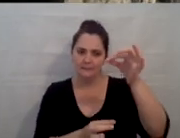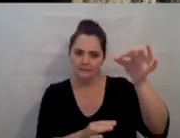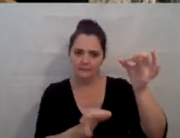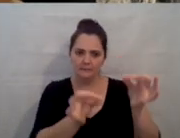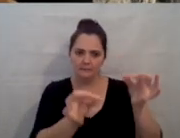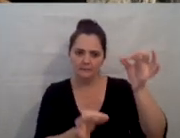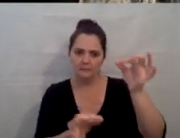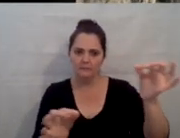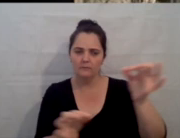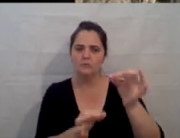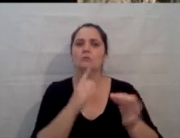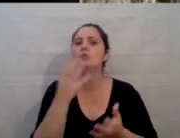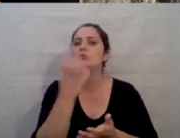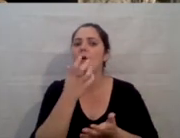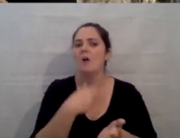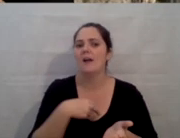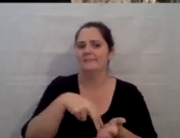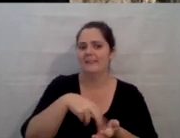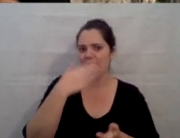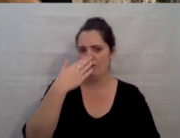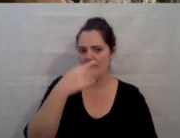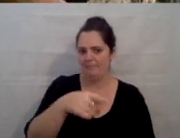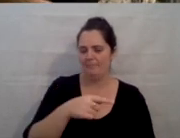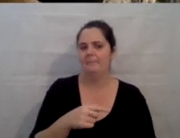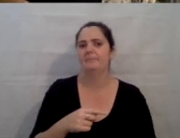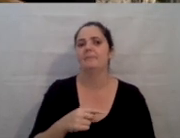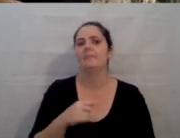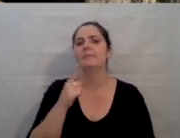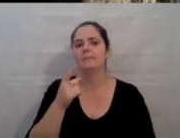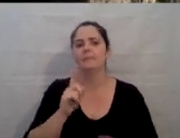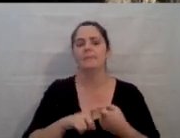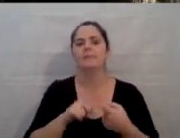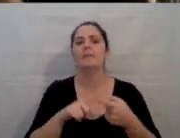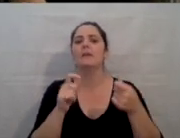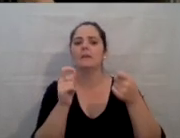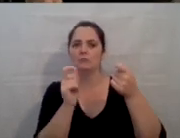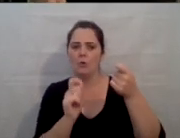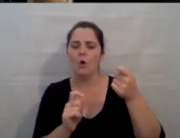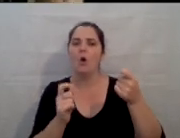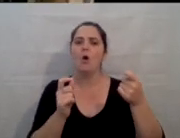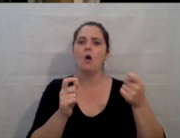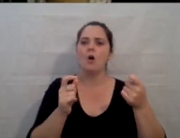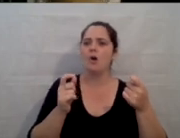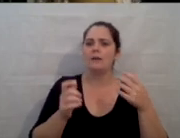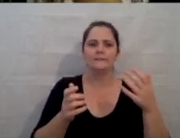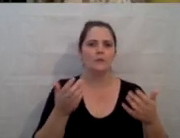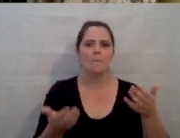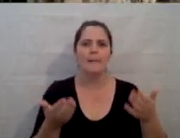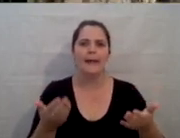Atticus, I apologise. You're constantly measuring and comparing there and then mapping it out on your drawing and looking back at your drawing and